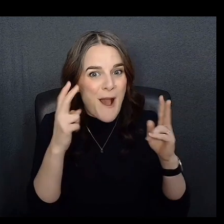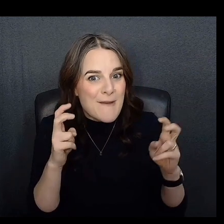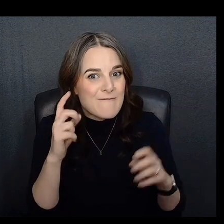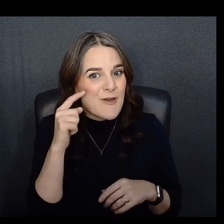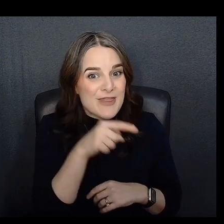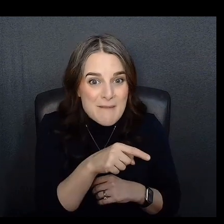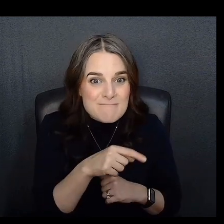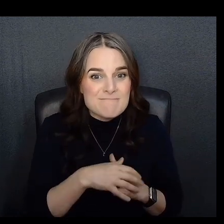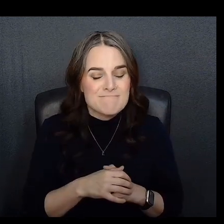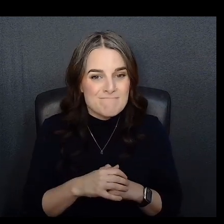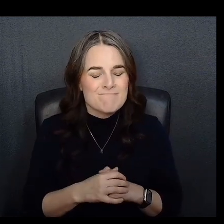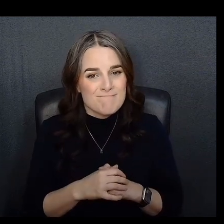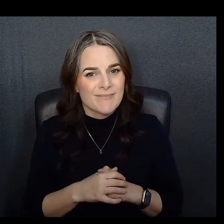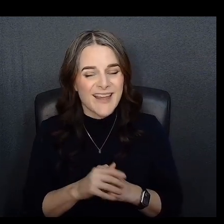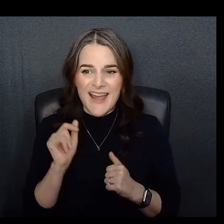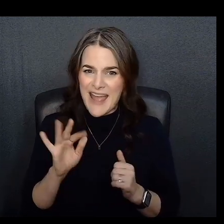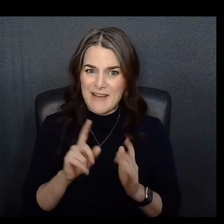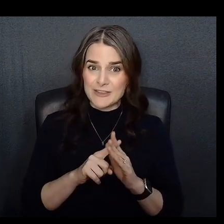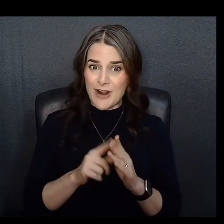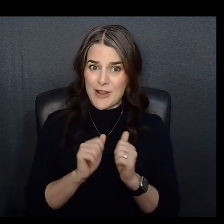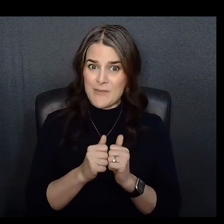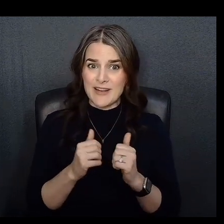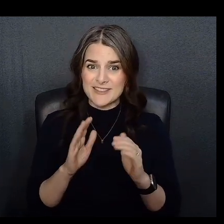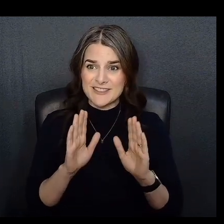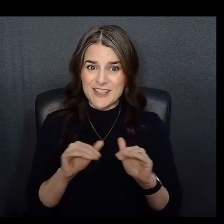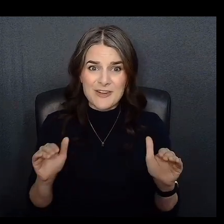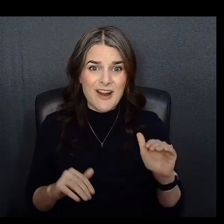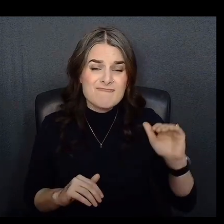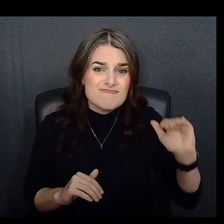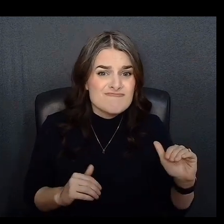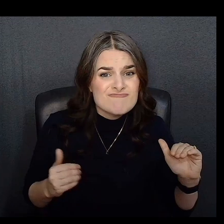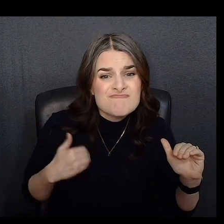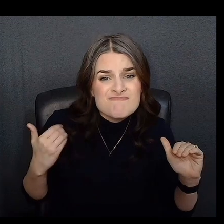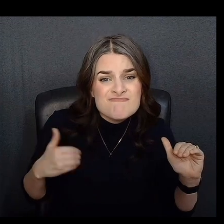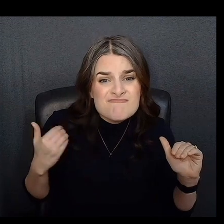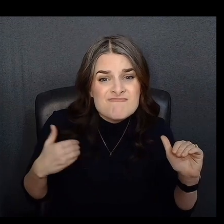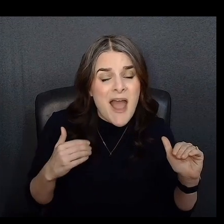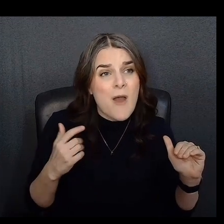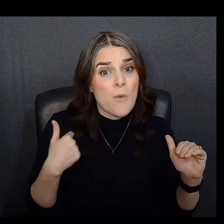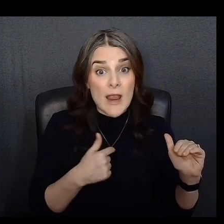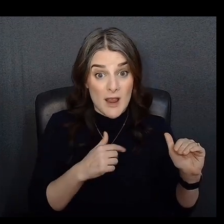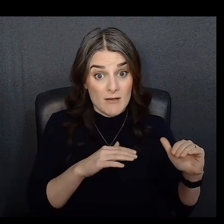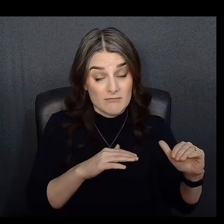And we want to make sure, if we're starting when children are younger and we're building it up throughout their whole life,